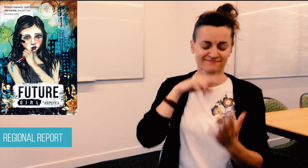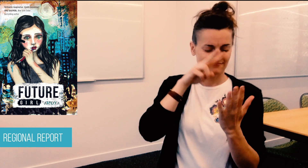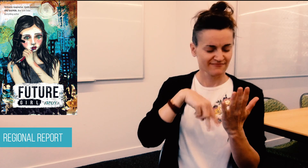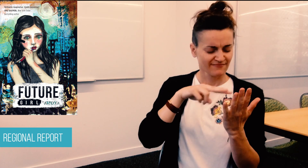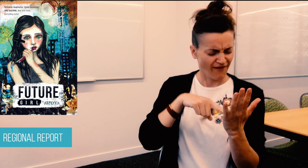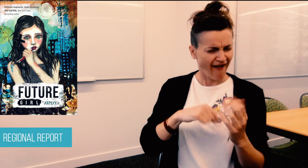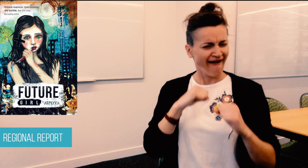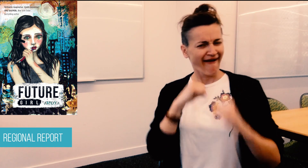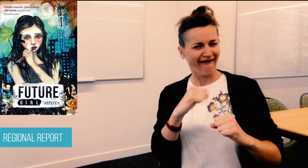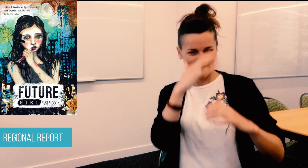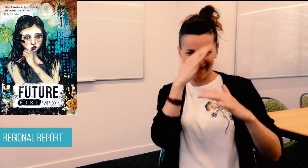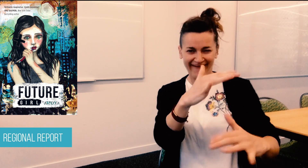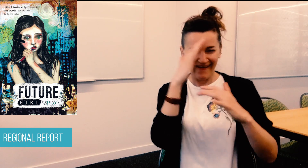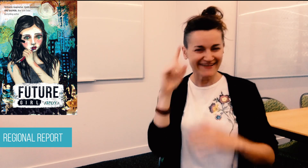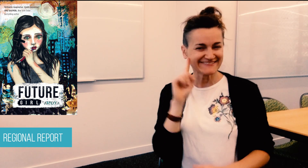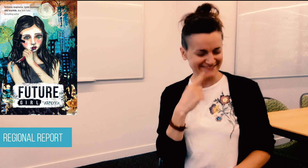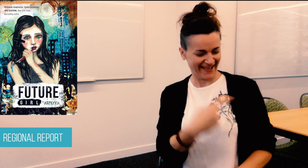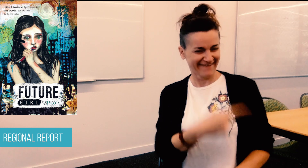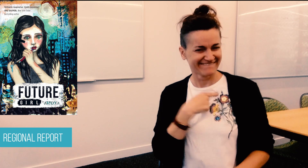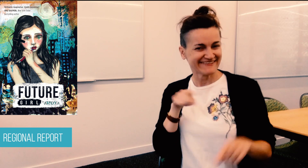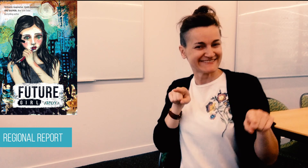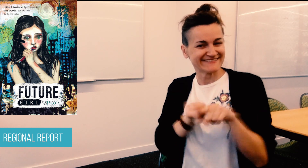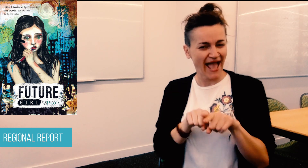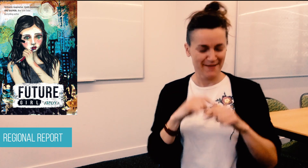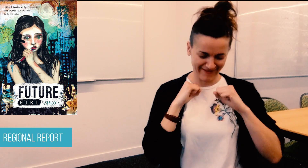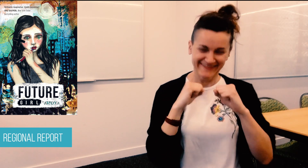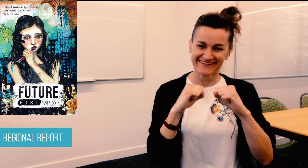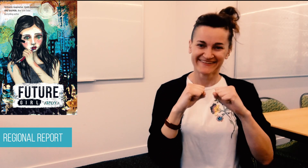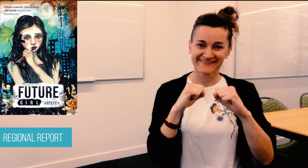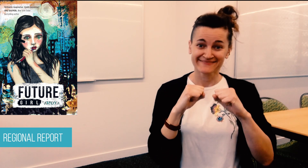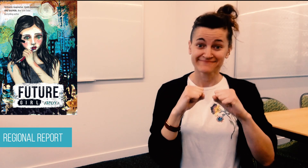provide validation of Deafness for Deaf people,